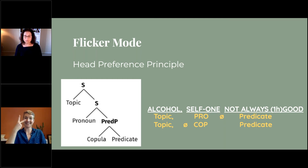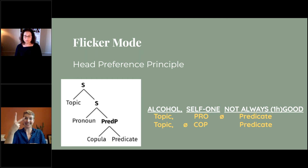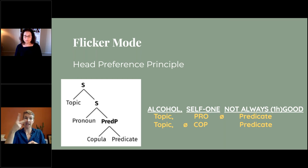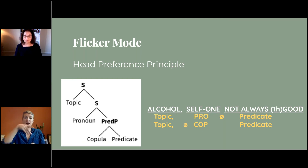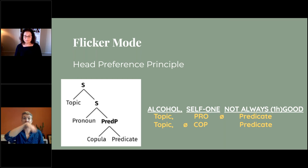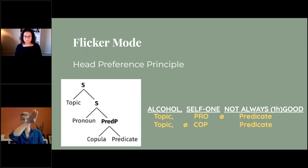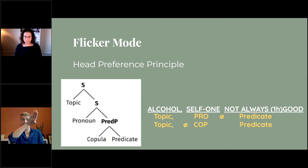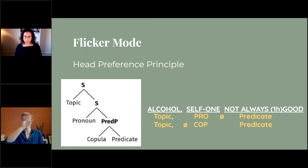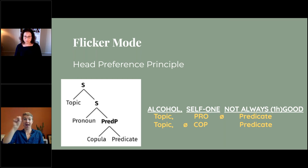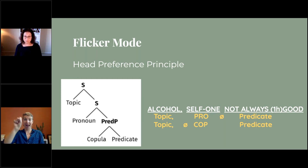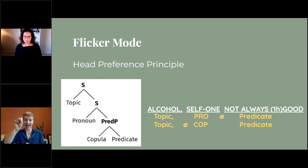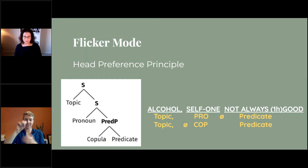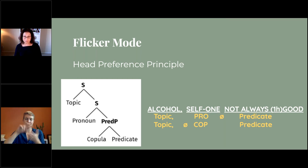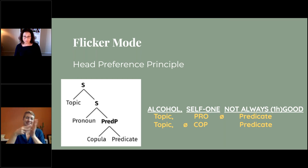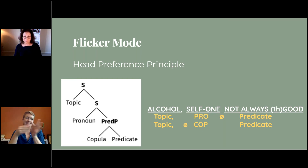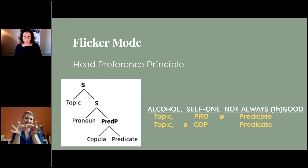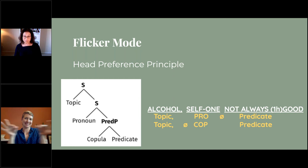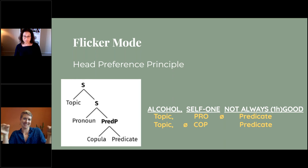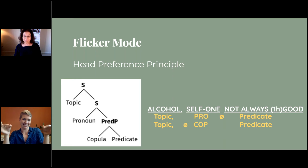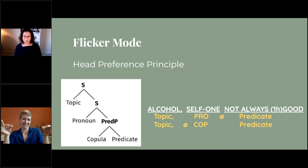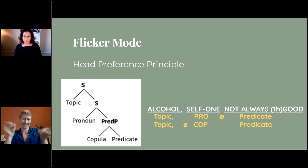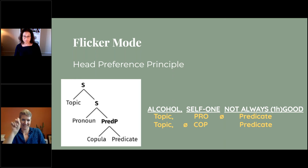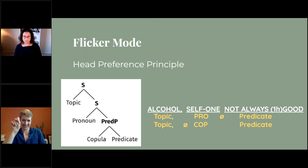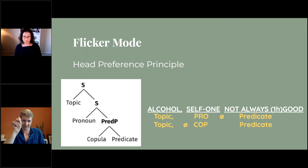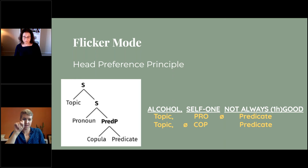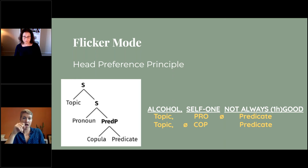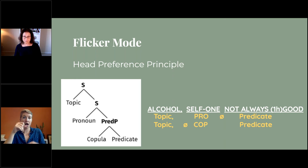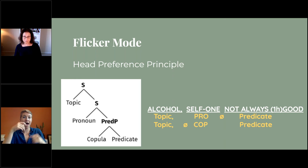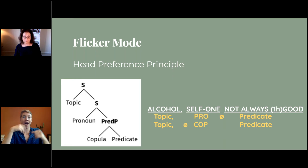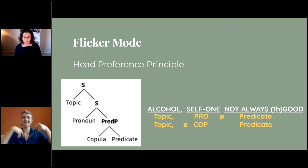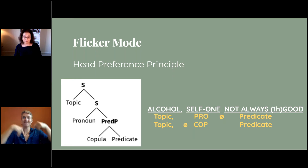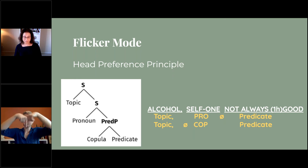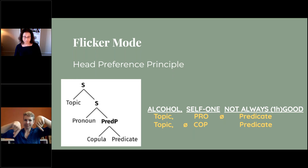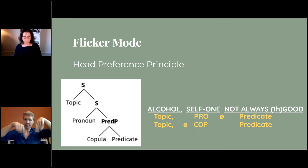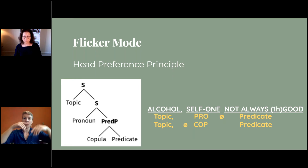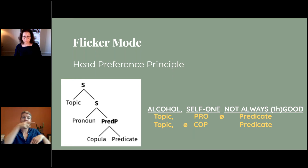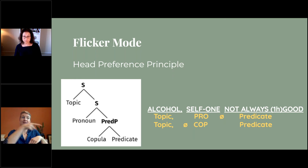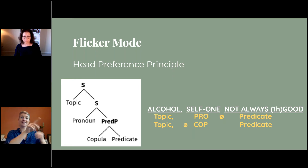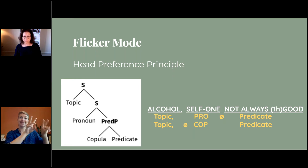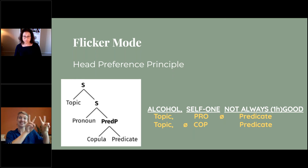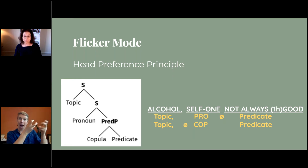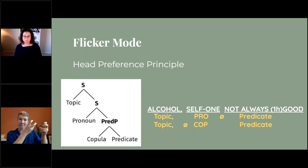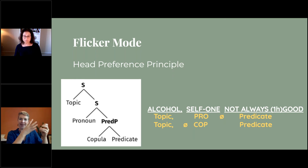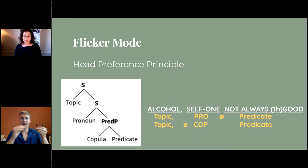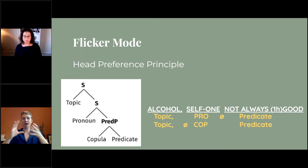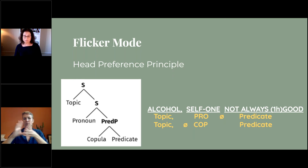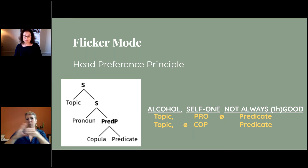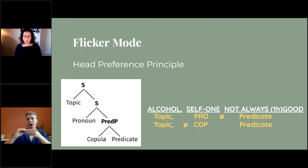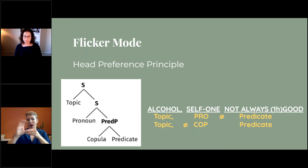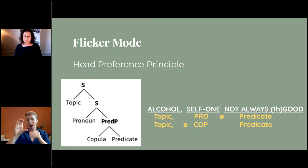So you can see, the S is for the sentence.